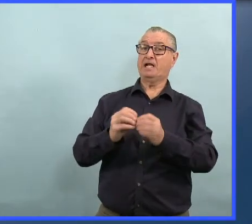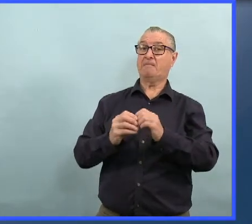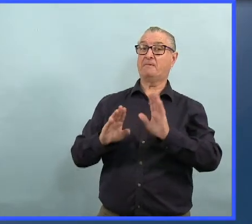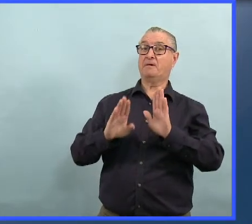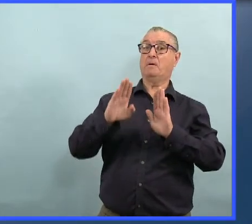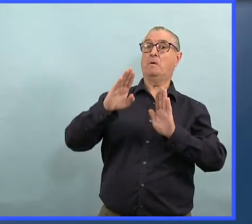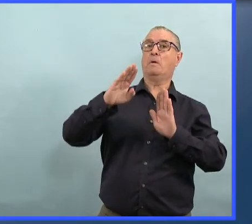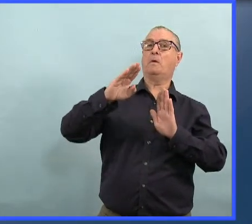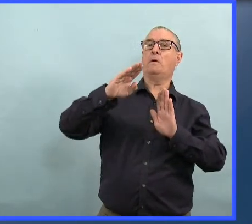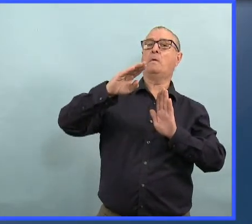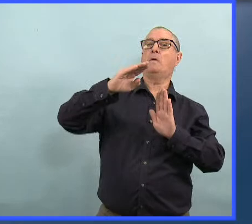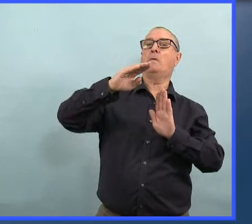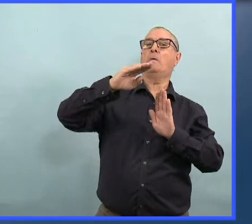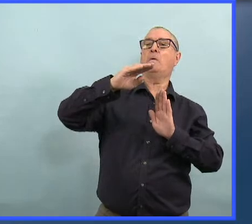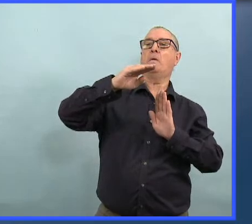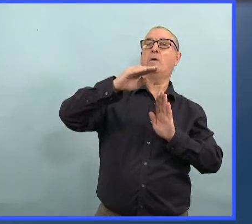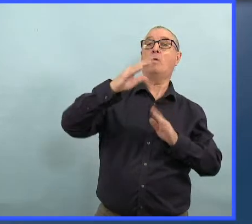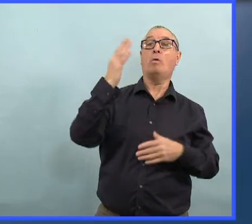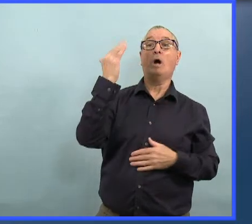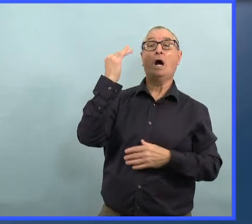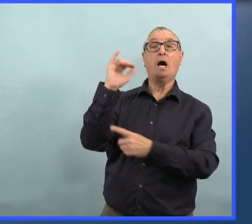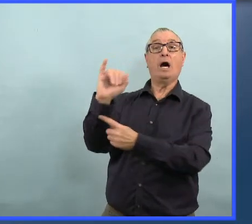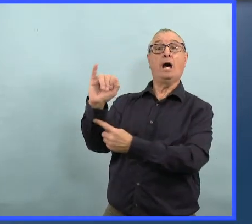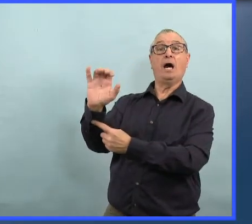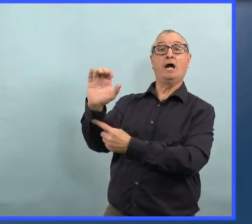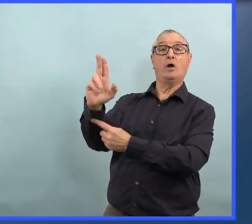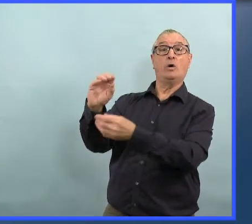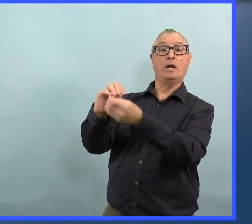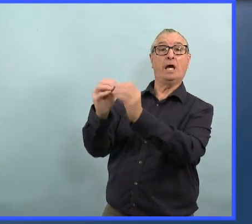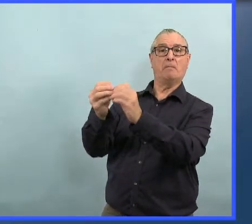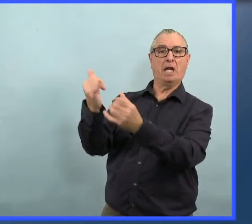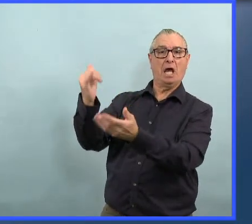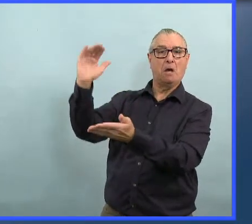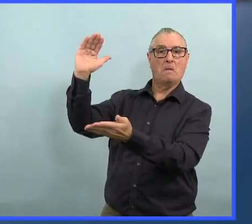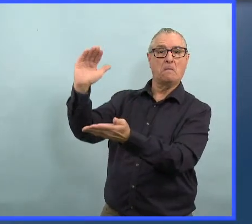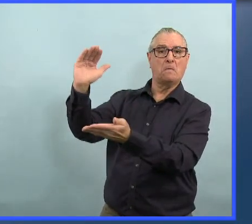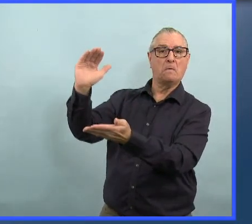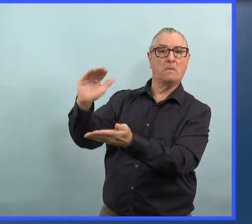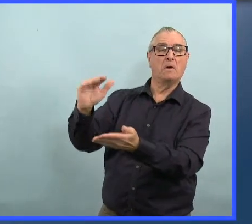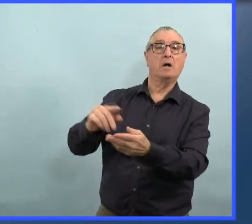overall icu numbers uh the testing percentage and the number of people going in for tests